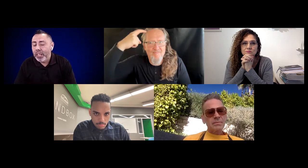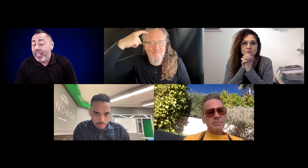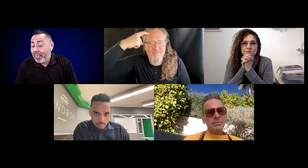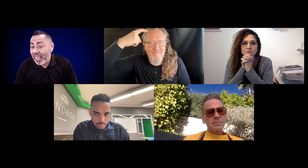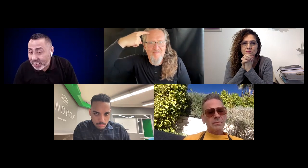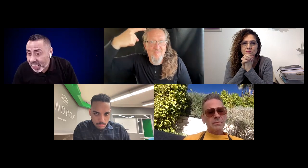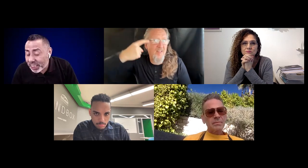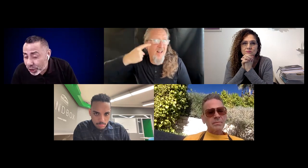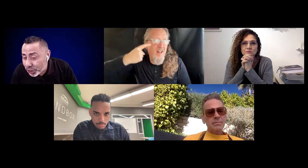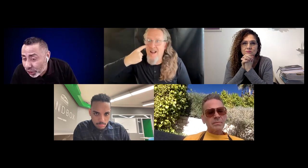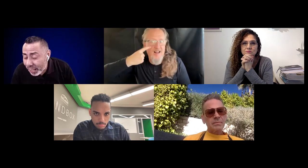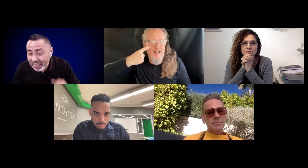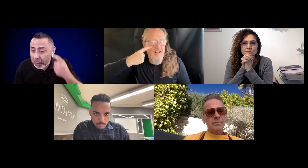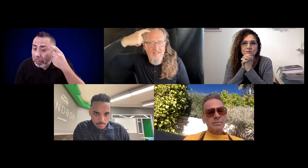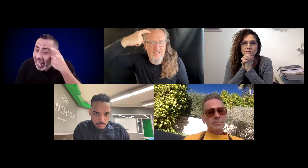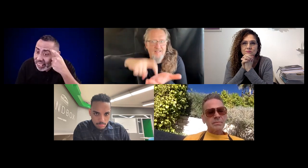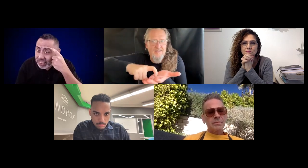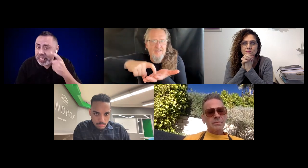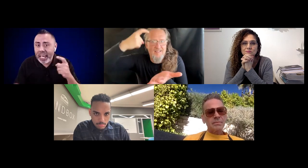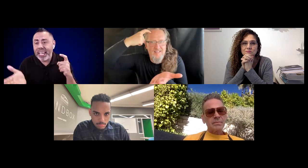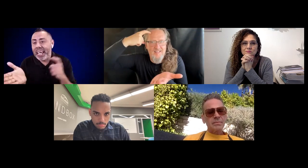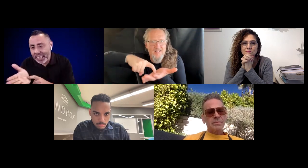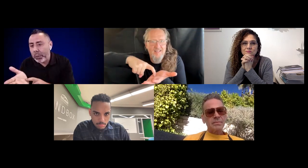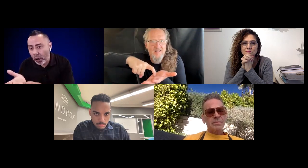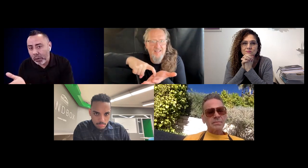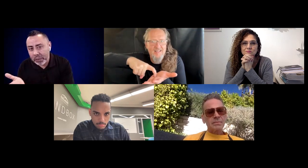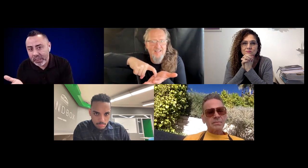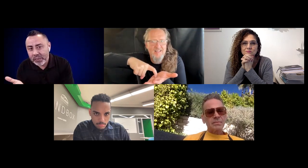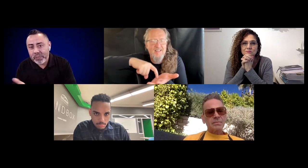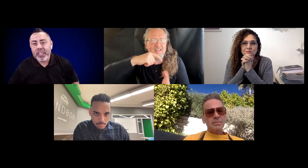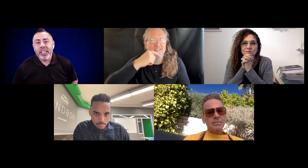That sign should start at the mind and end up the palm.